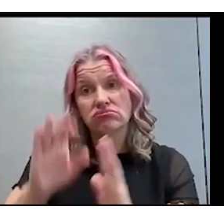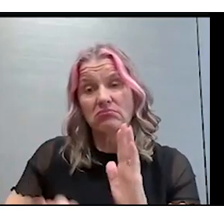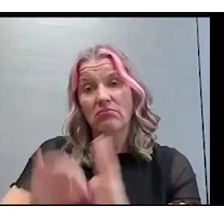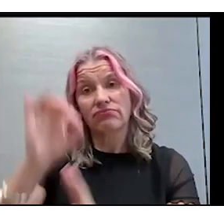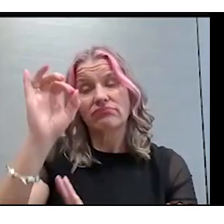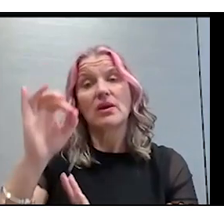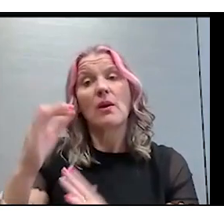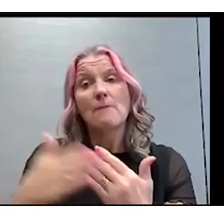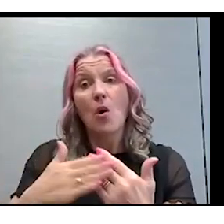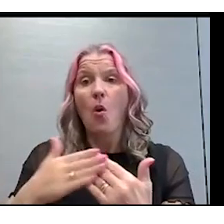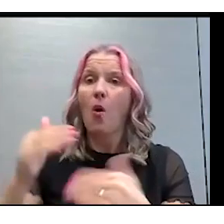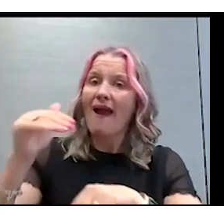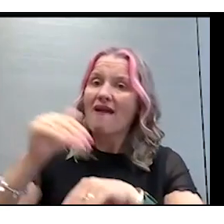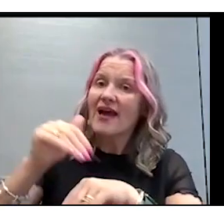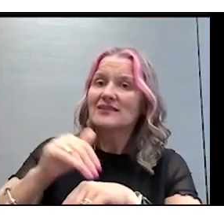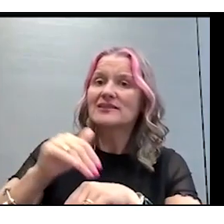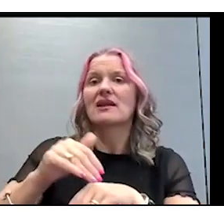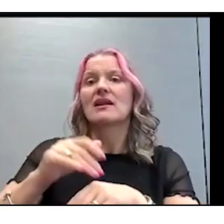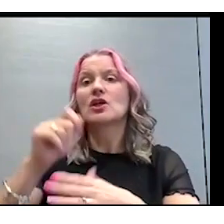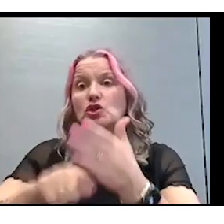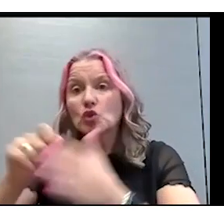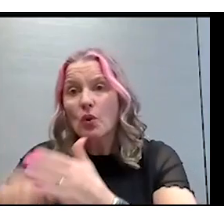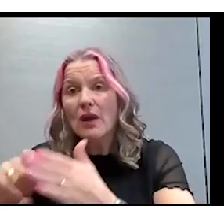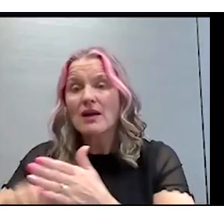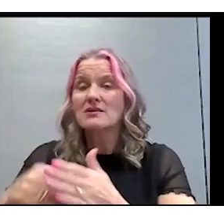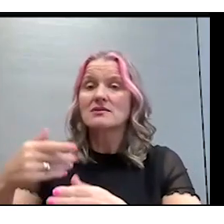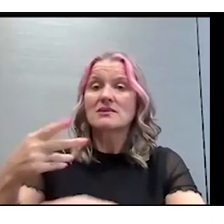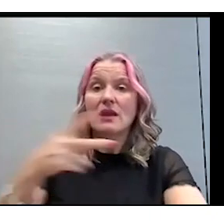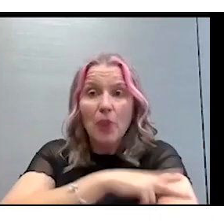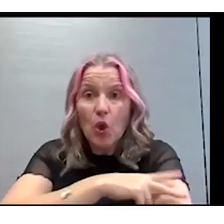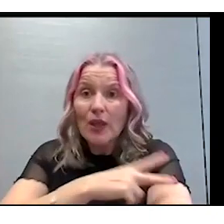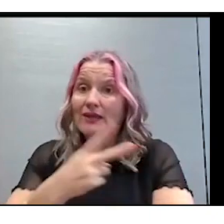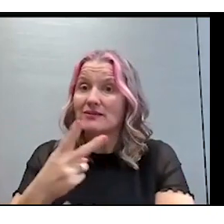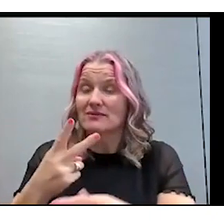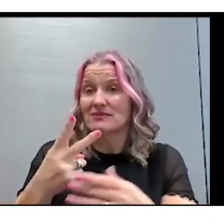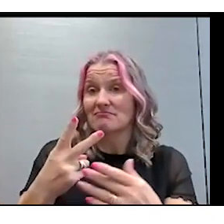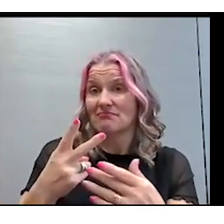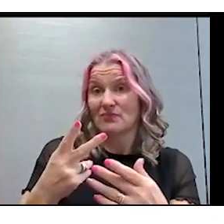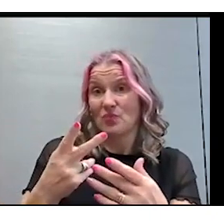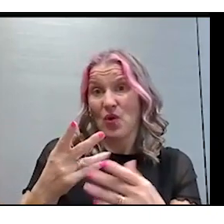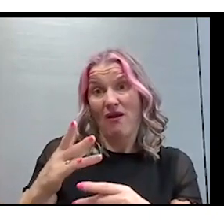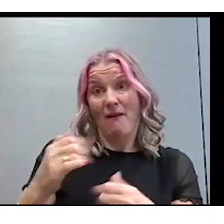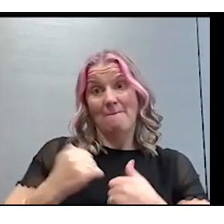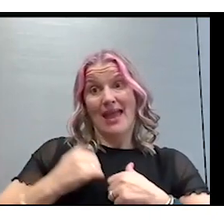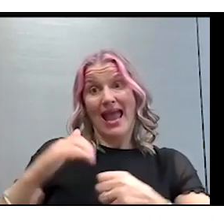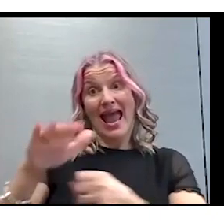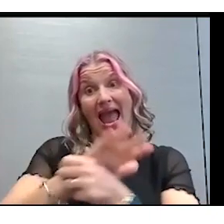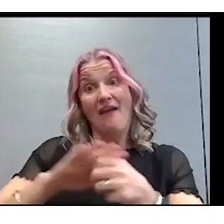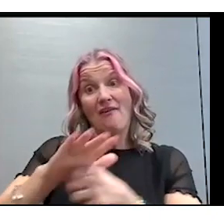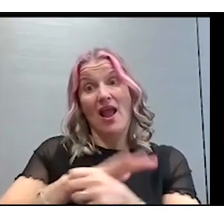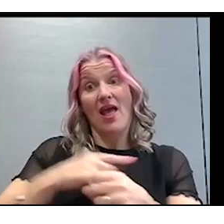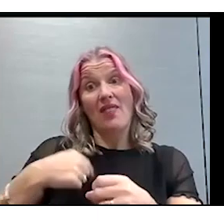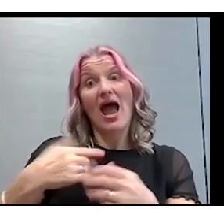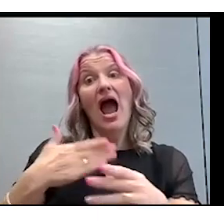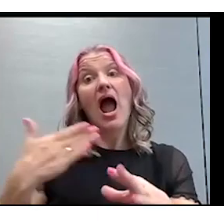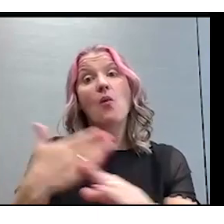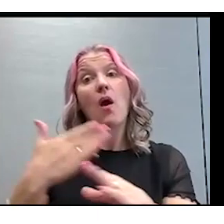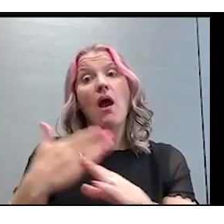employees, affecting consumers and so forth. But in the area that I work on, which is bias,